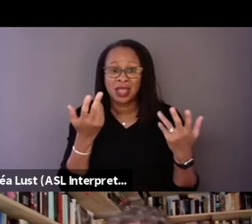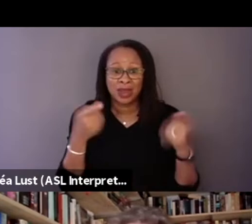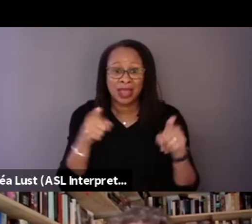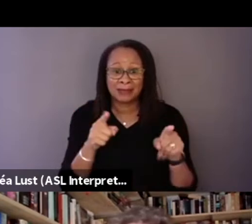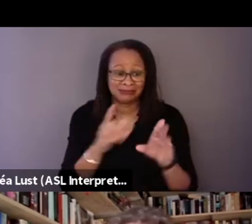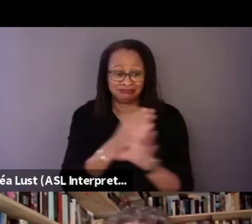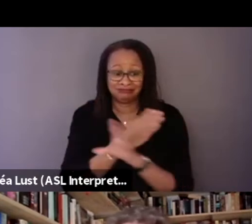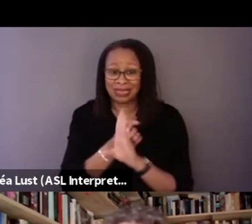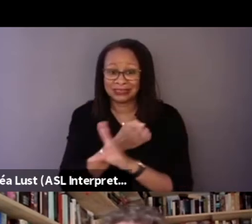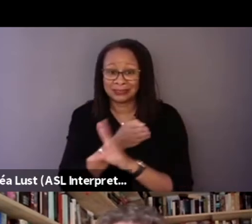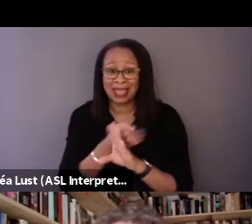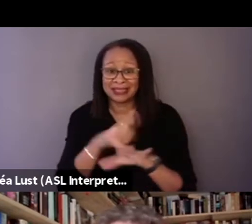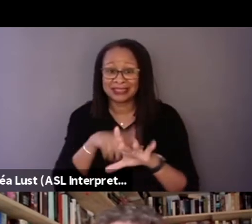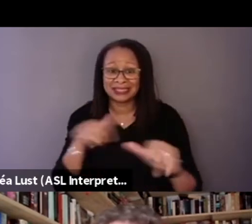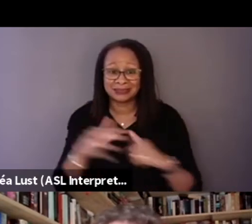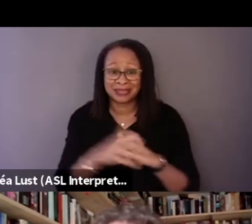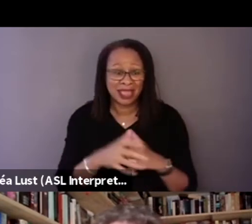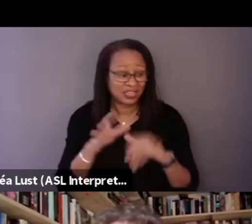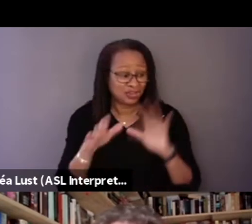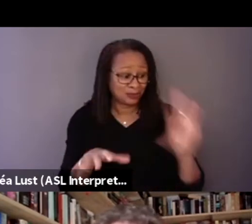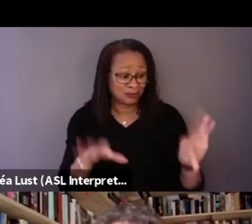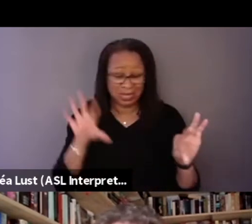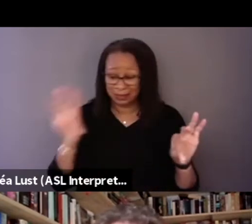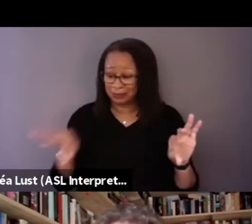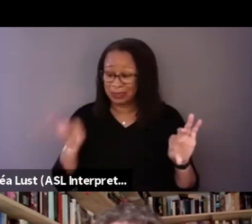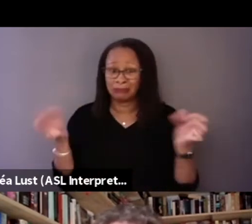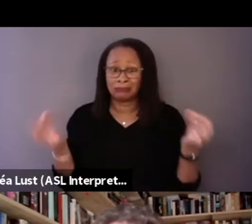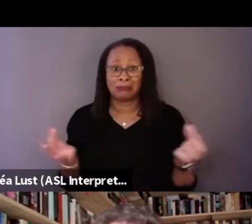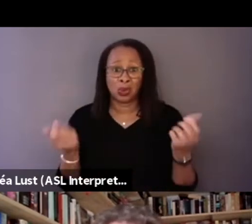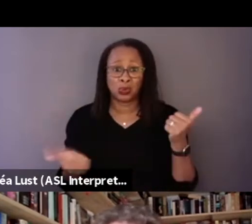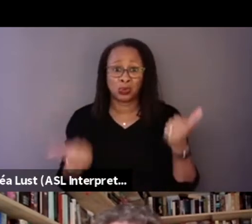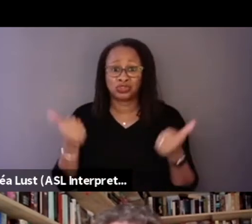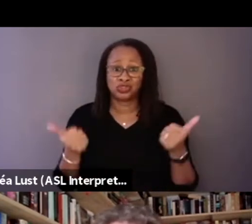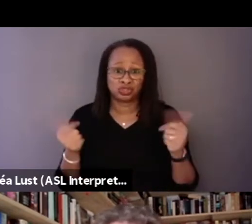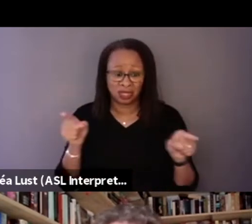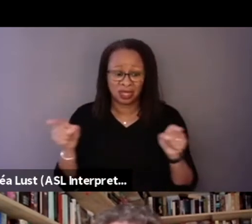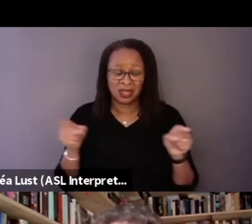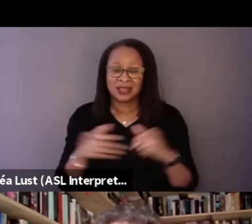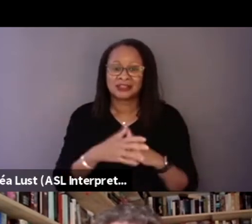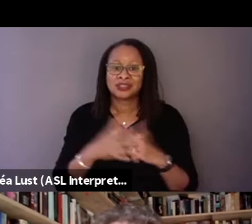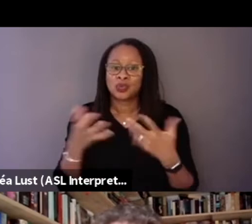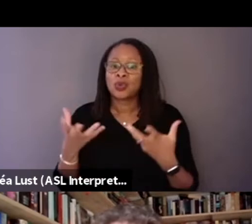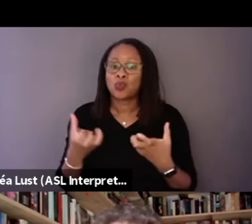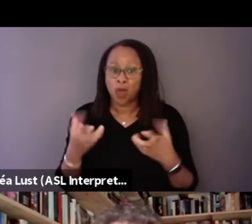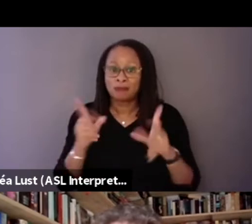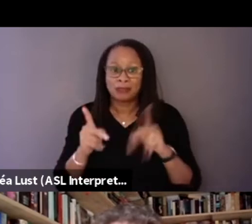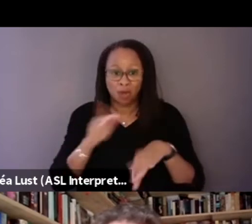because I think what we wanted to do on this film was bring people on that incredibly poignant journey that you have with Ady,